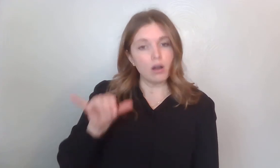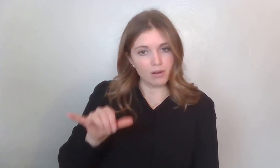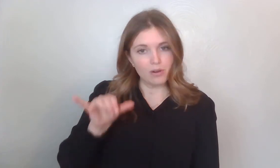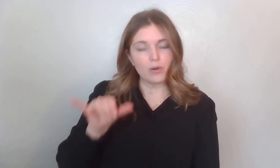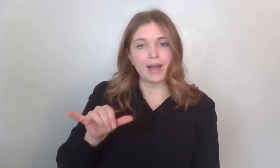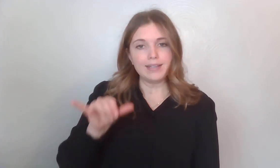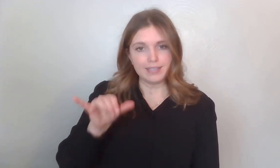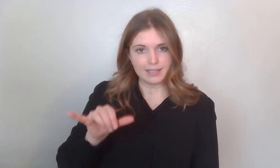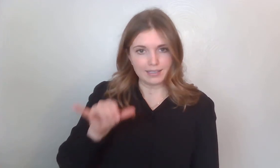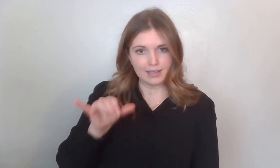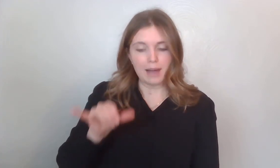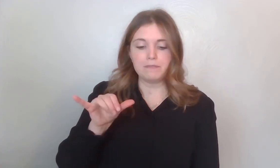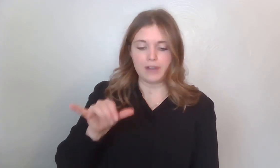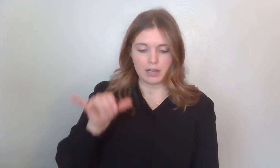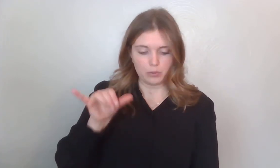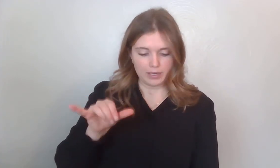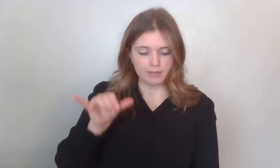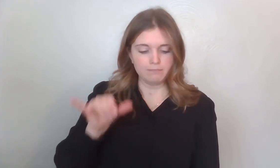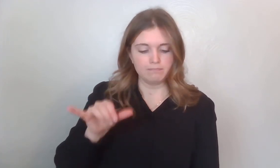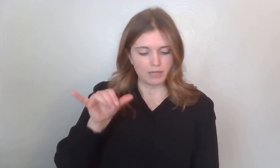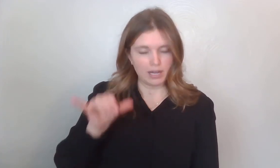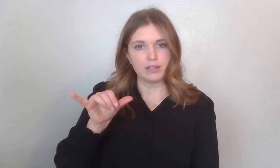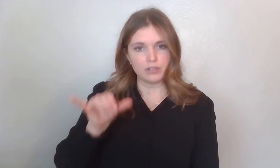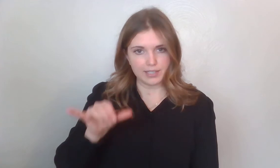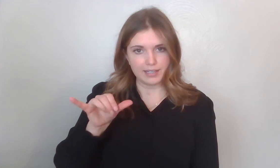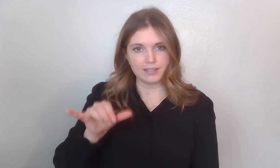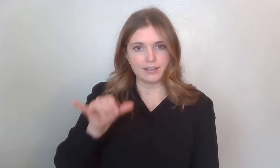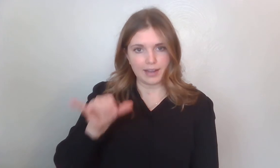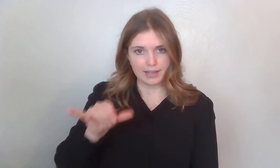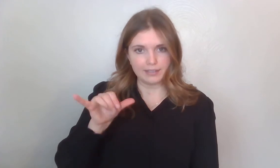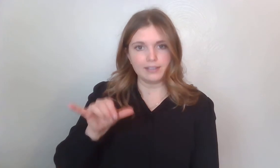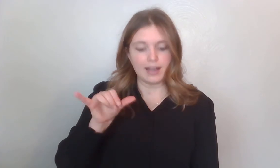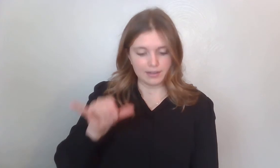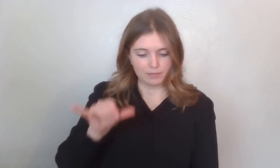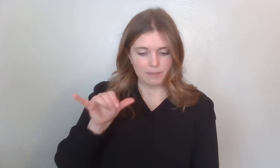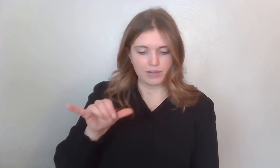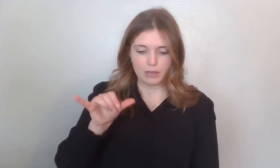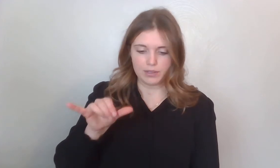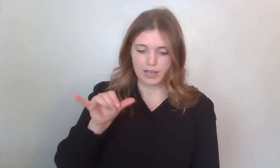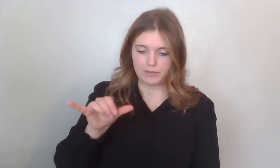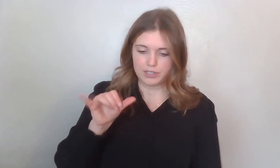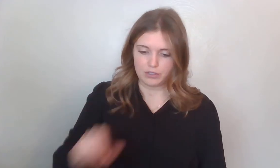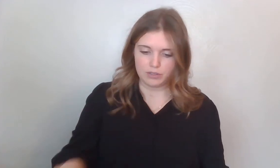OH I SEE I'm following, I understand, I get it, I'm following the conversation.